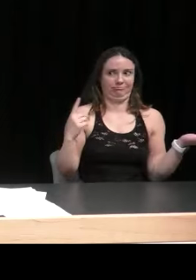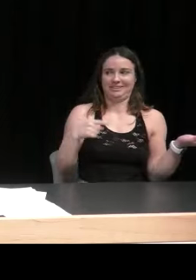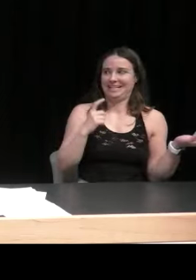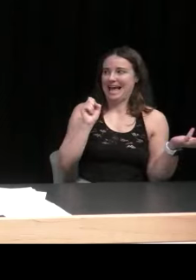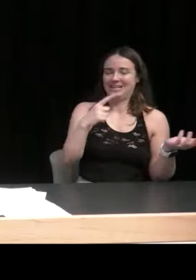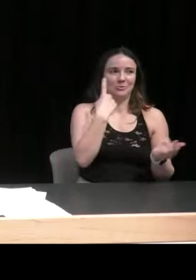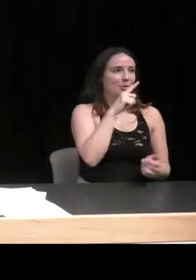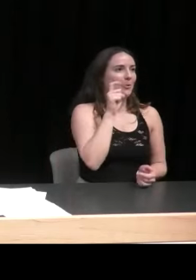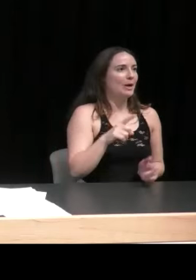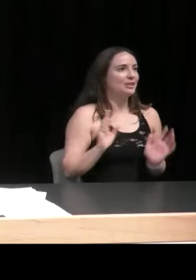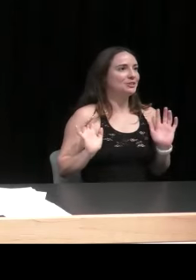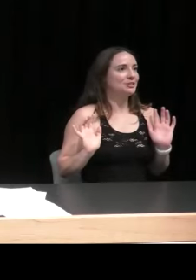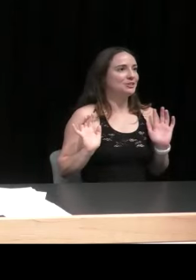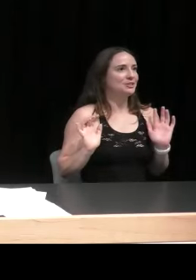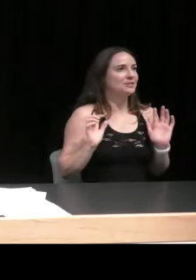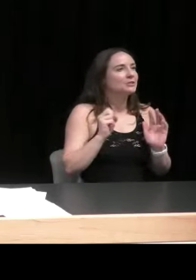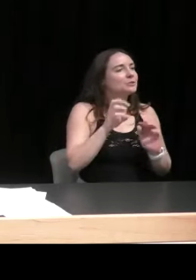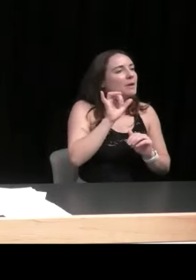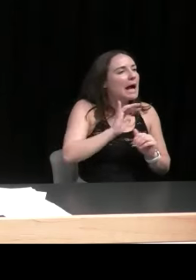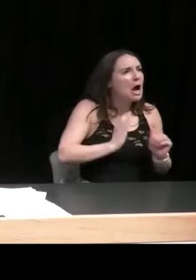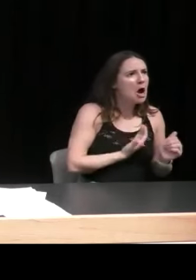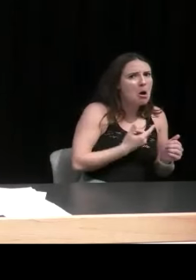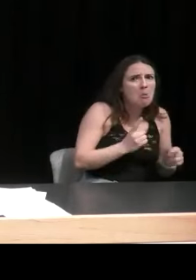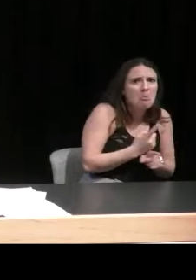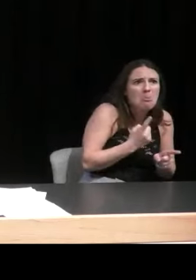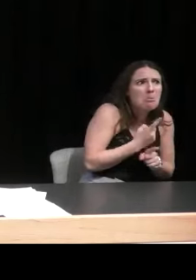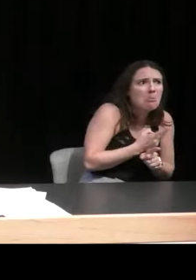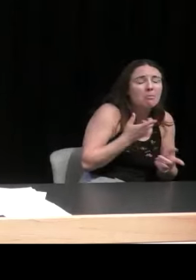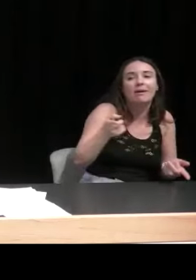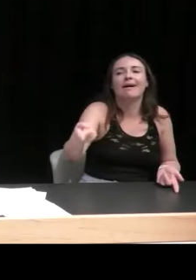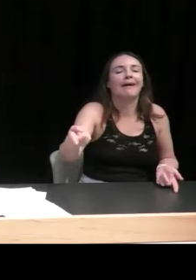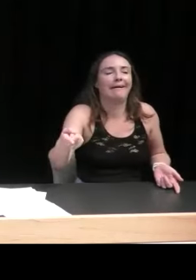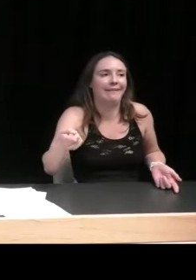as though it undermined their Authority just because we asked a question about a policy